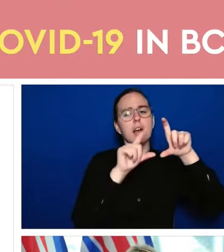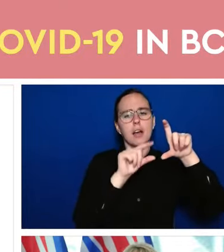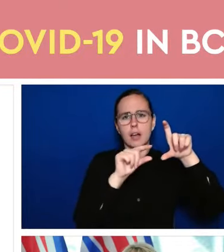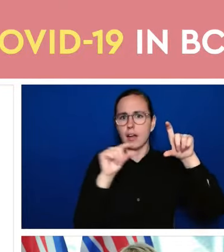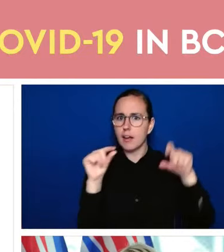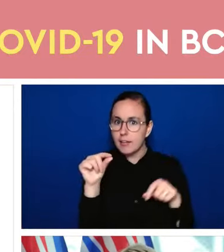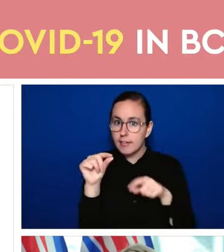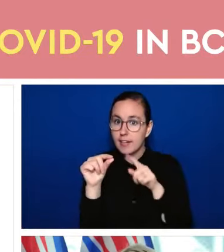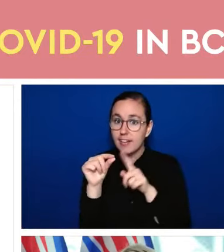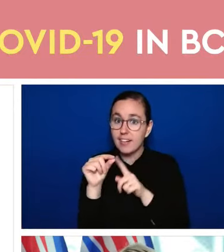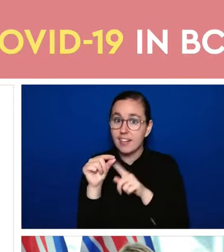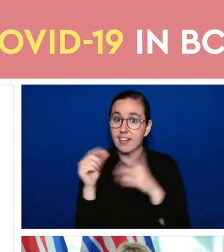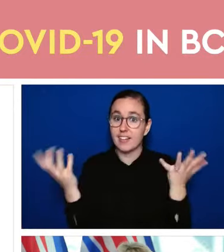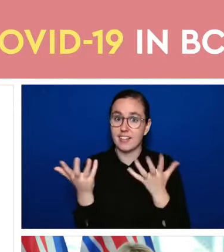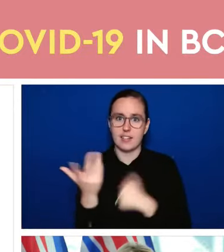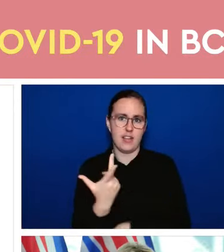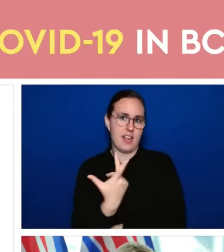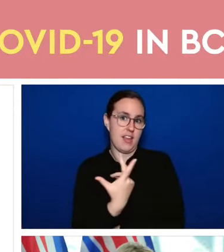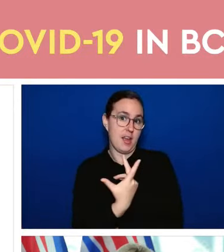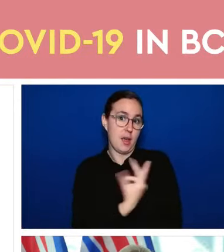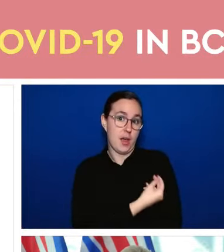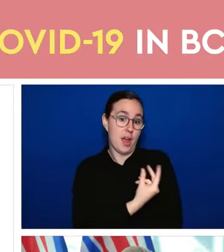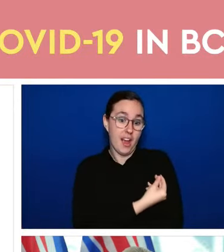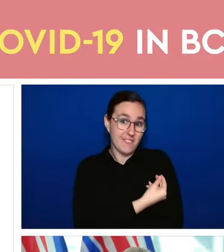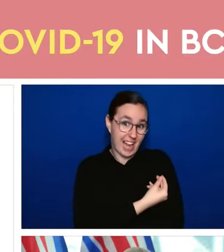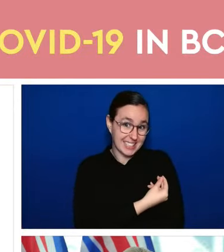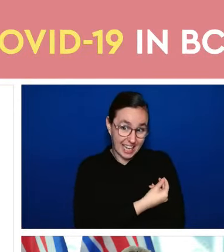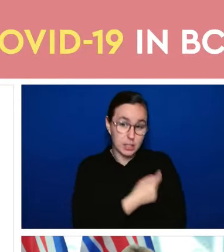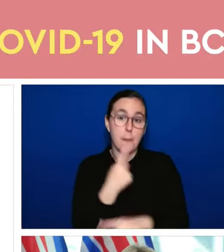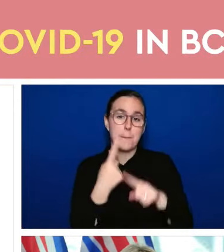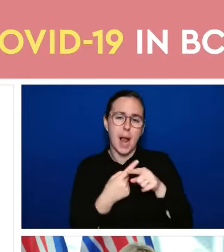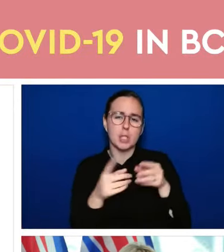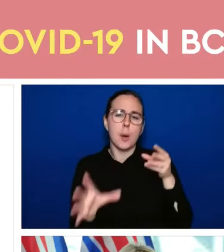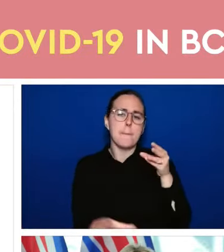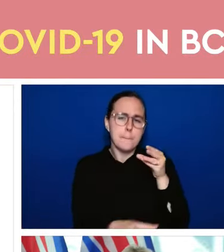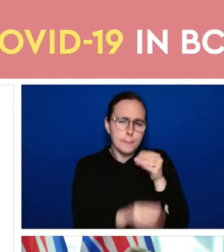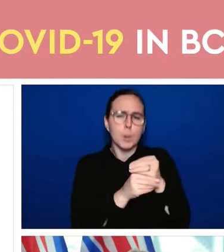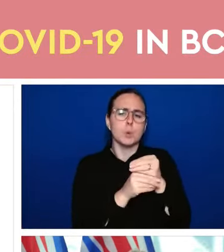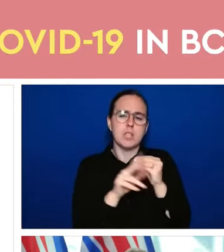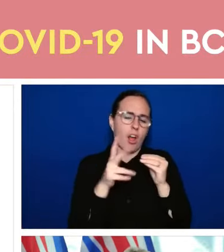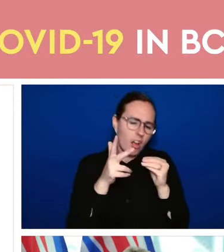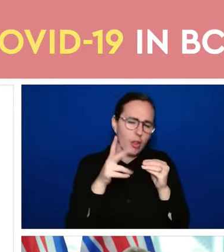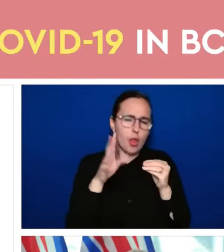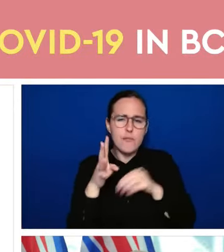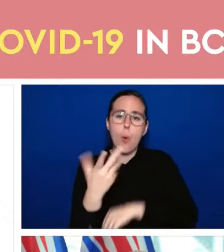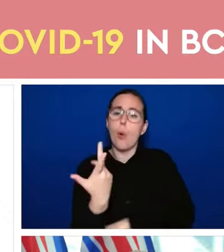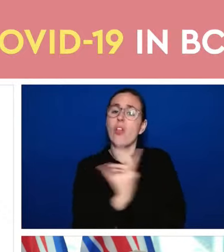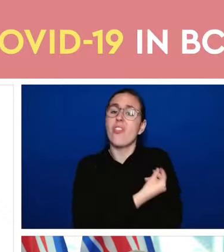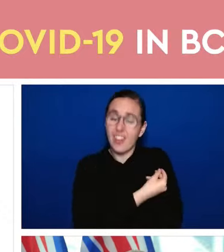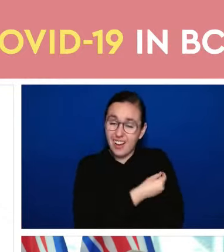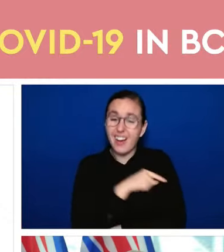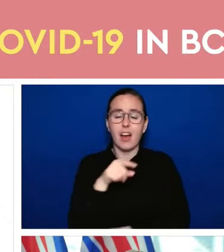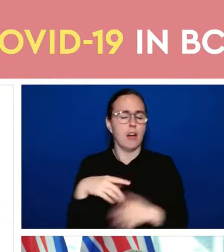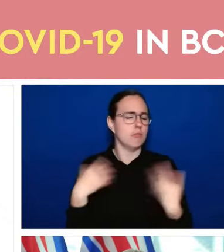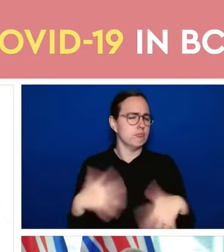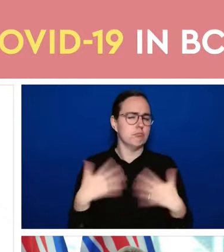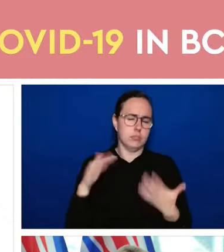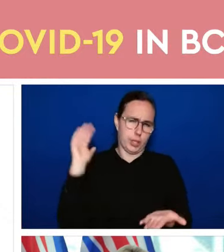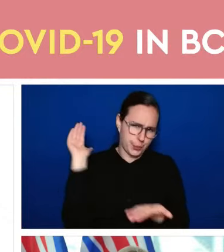board it's made a tremendous difference in reducing the risk of severe oldest reducing your risk of illness but reducing the